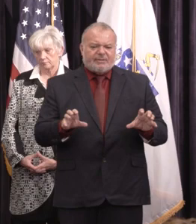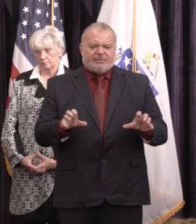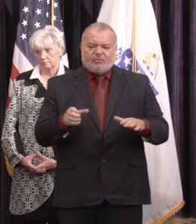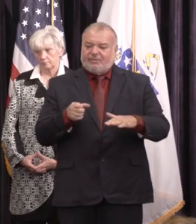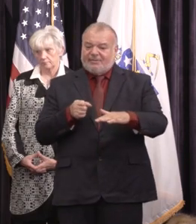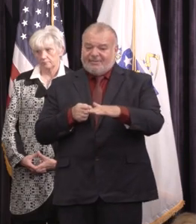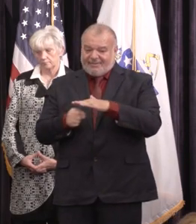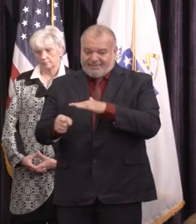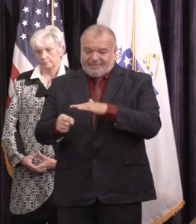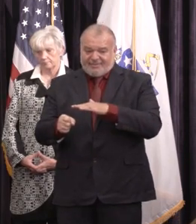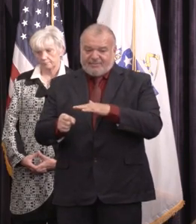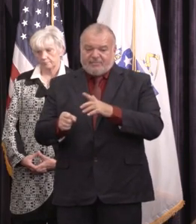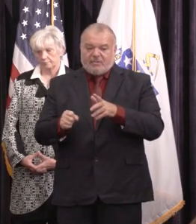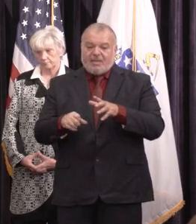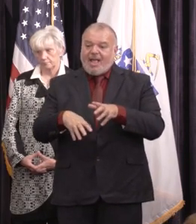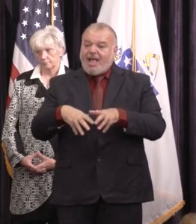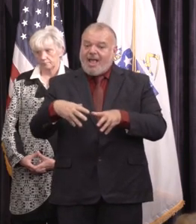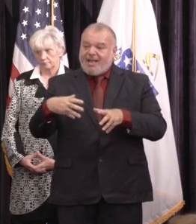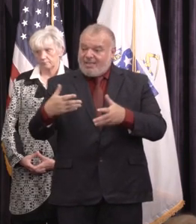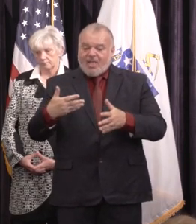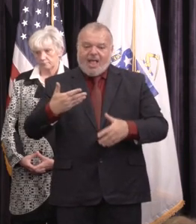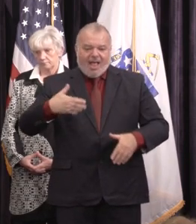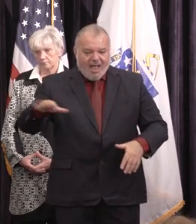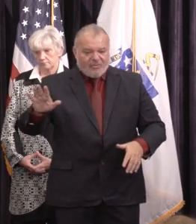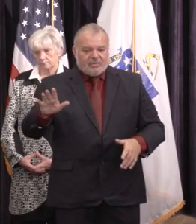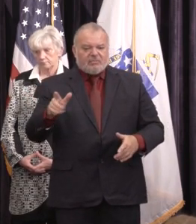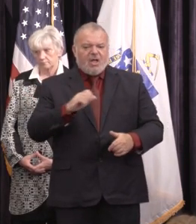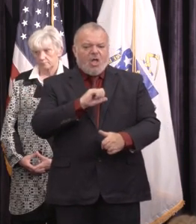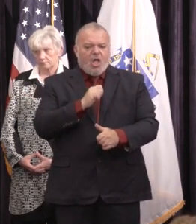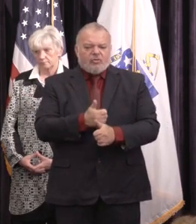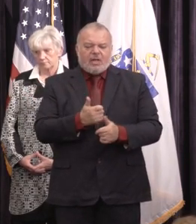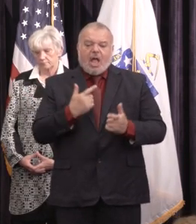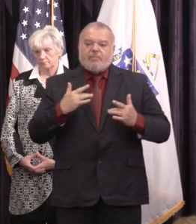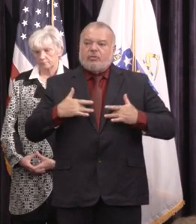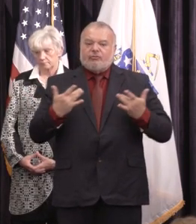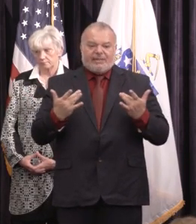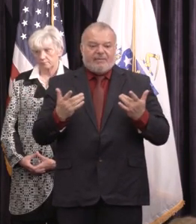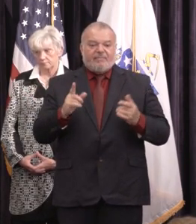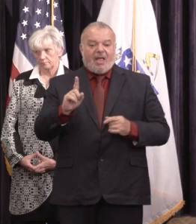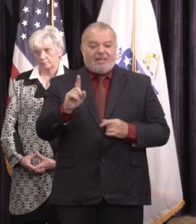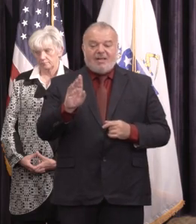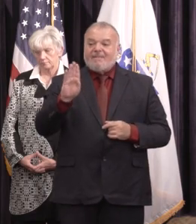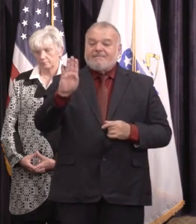including work authorizations. I'm pleased the Biden administration responded to our calls for